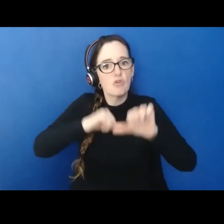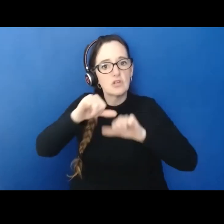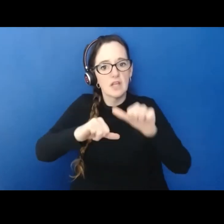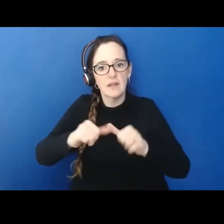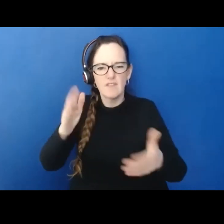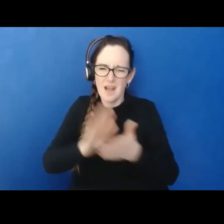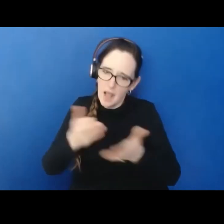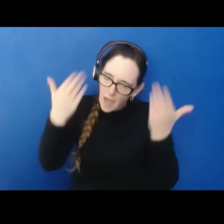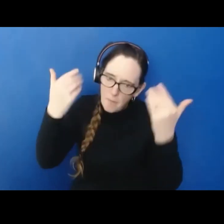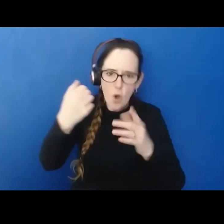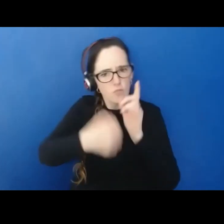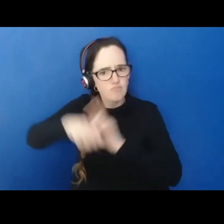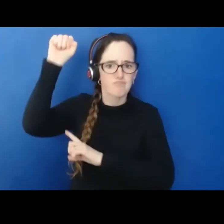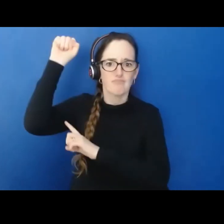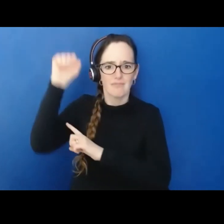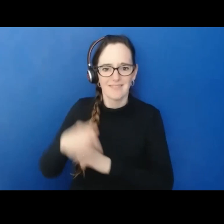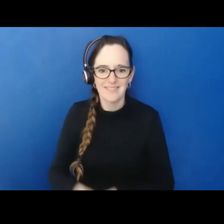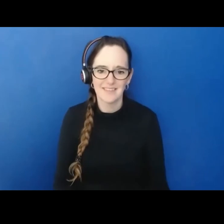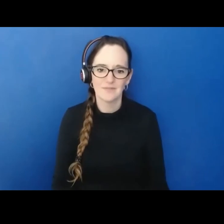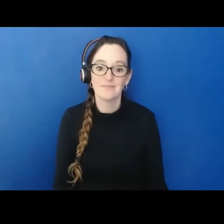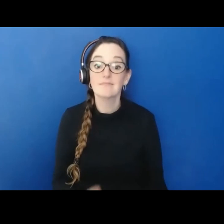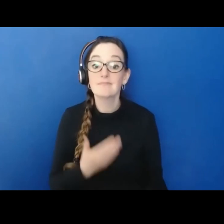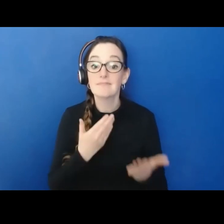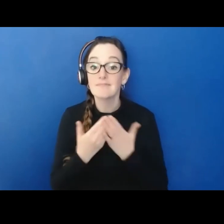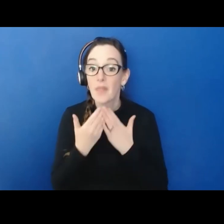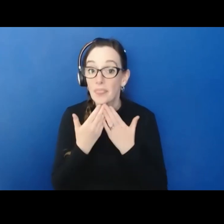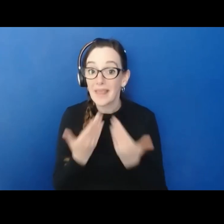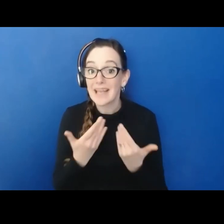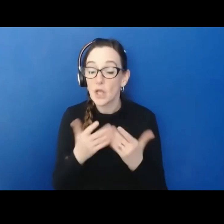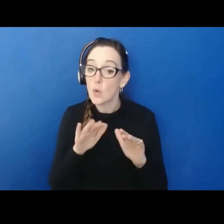That's what I say. Thanks so much to our audience you ve been